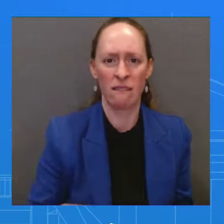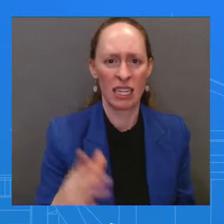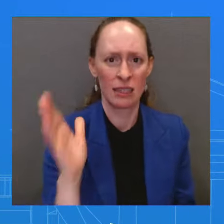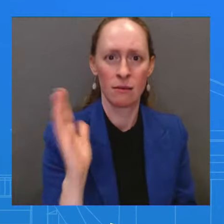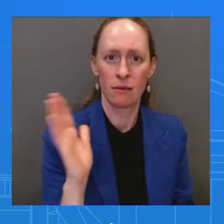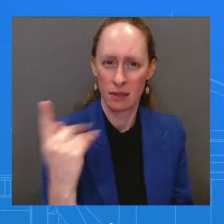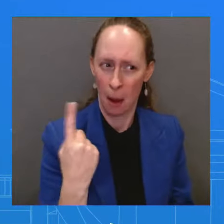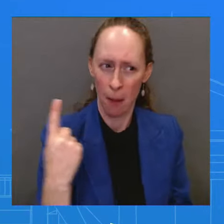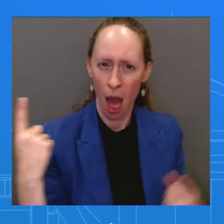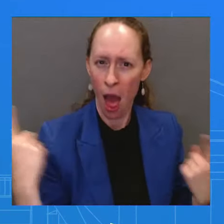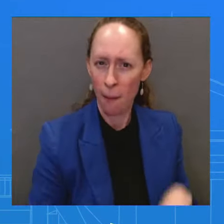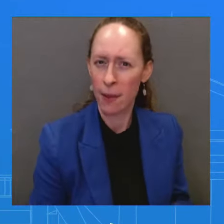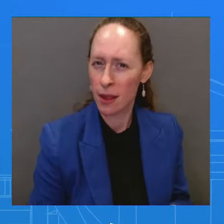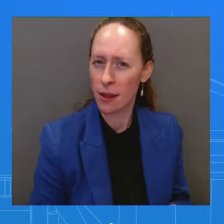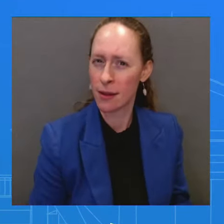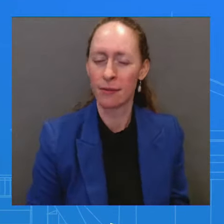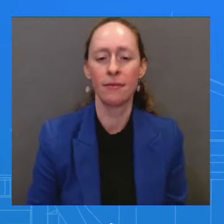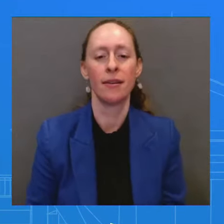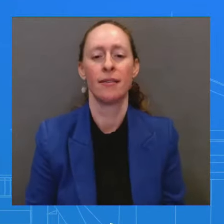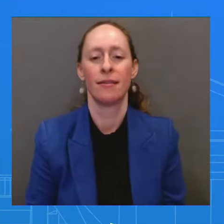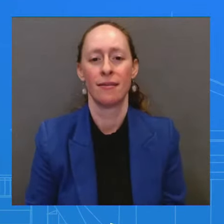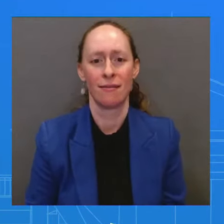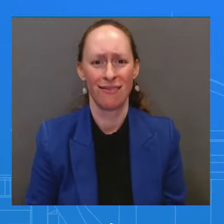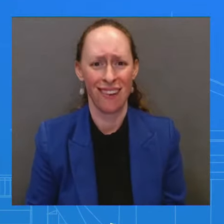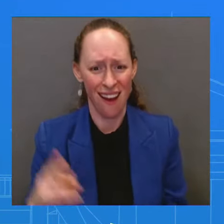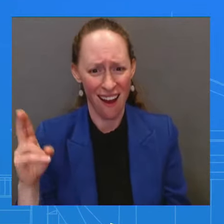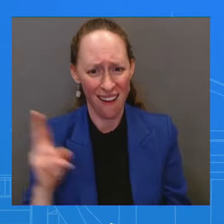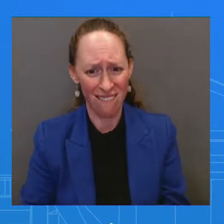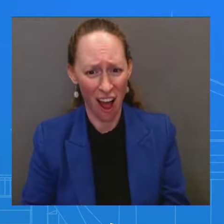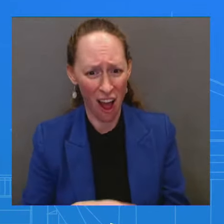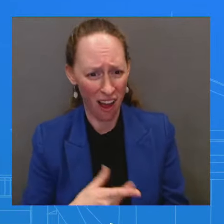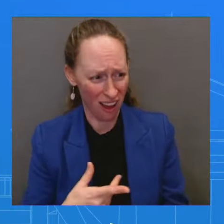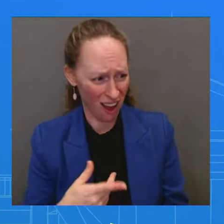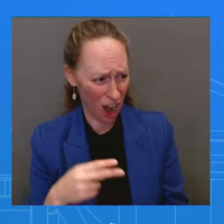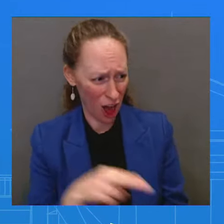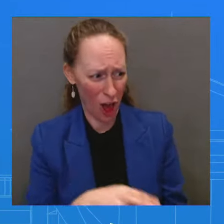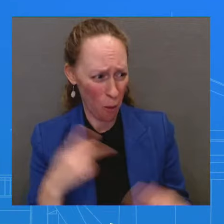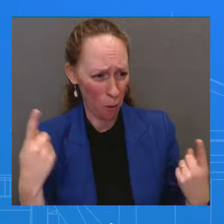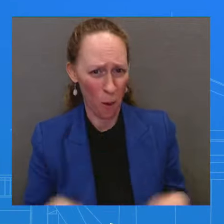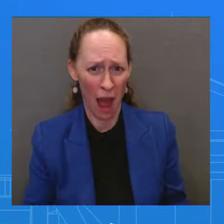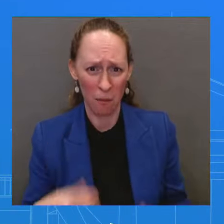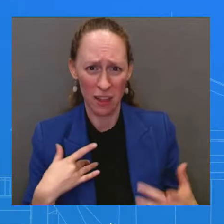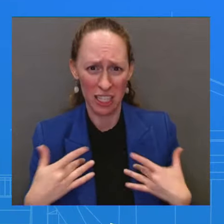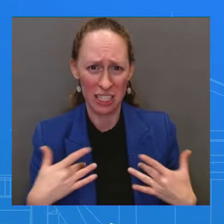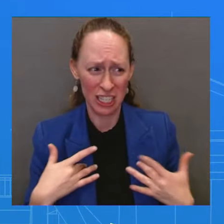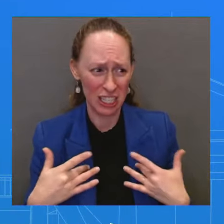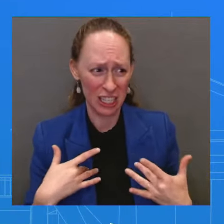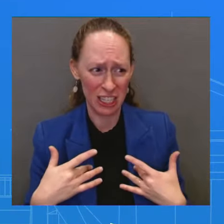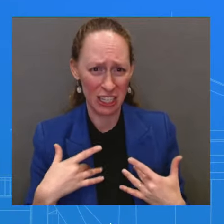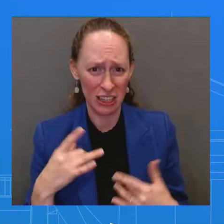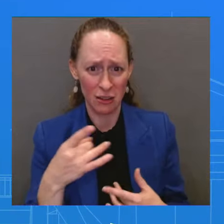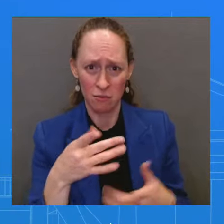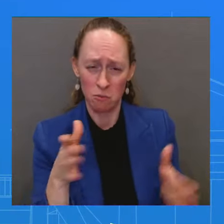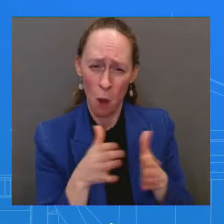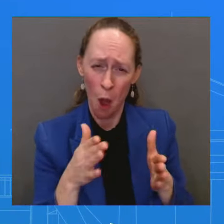you know, in Congress, like the House Republicans, who are causing this type of chaos. I've said this before, right? Of course, it is of concern.